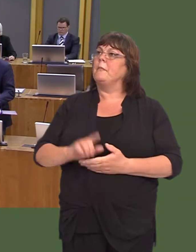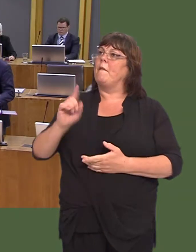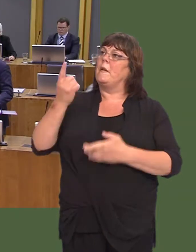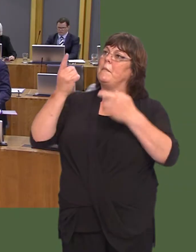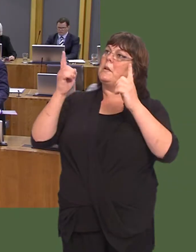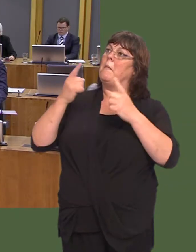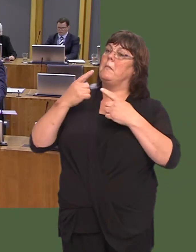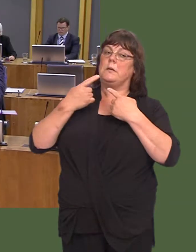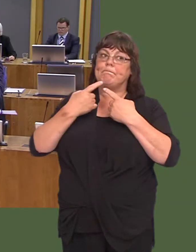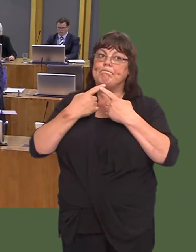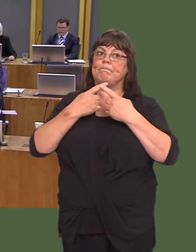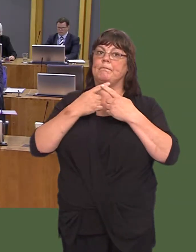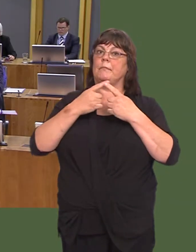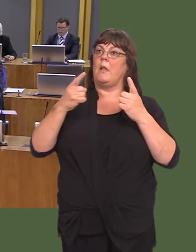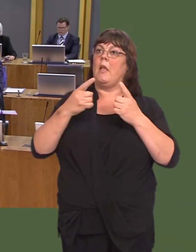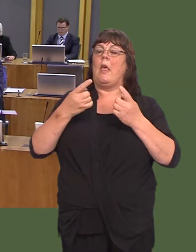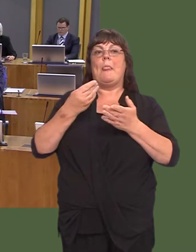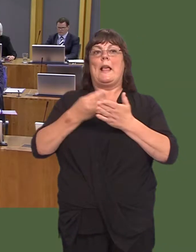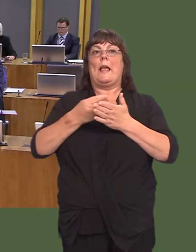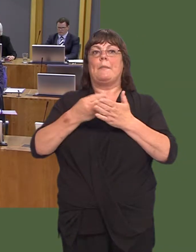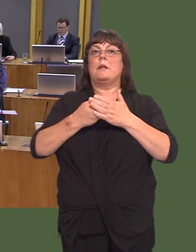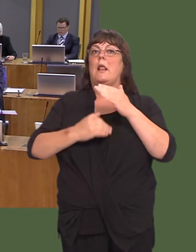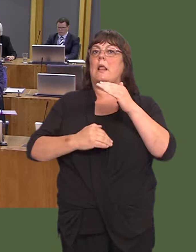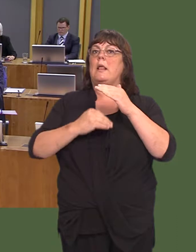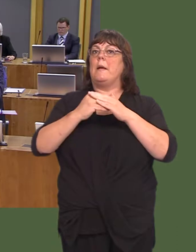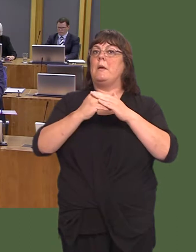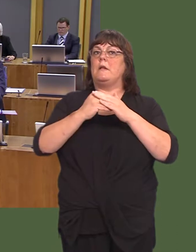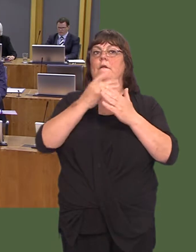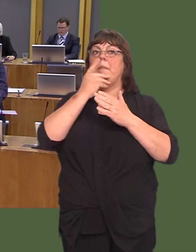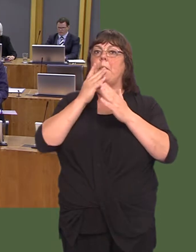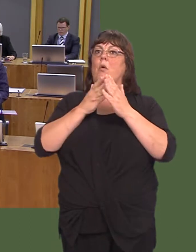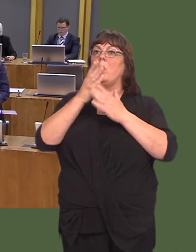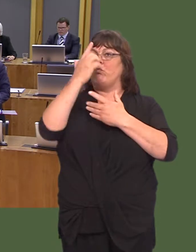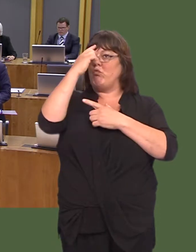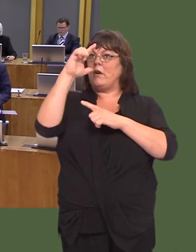cyfalaf ar gyfer y rhai a gaiff eu derbyn i ofal preswyl? OAQ(5)0598(FM) Carwyn Jones: Yes.